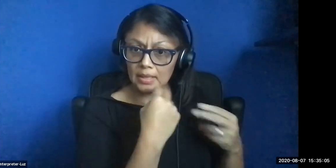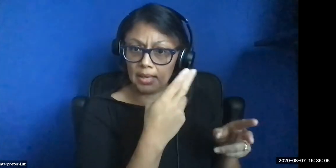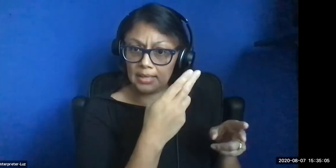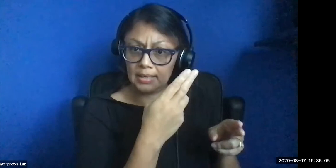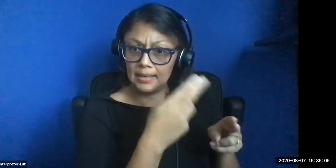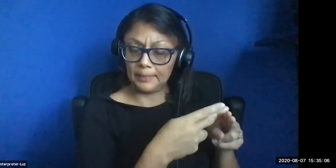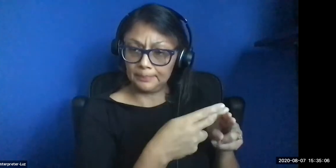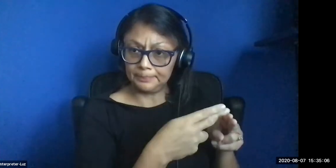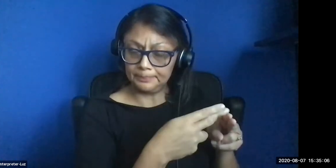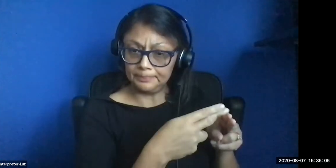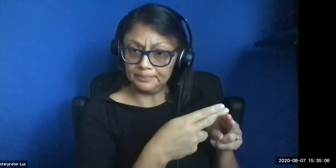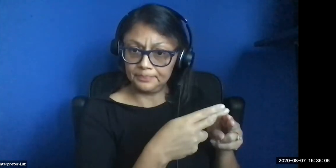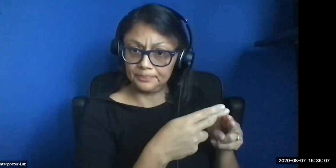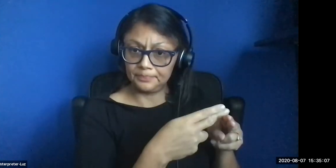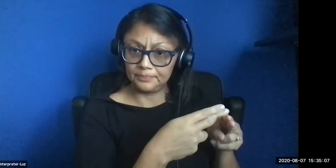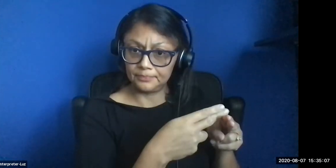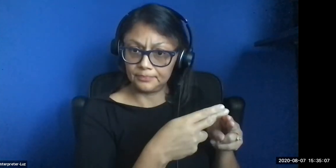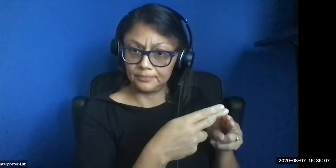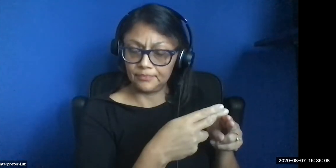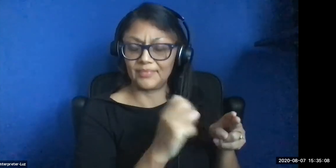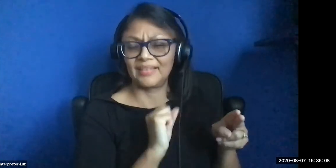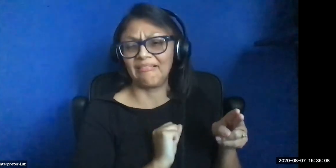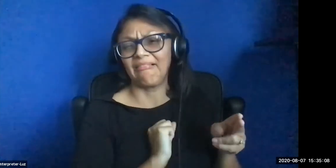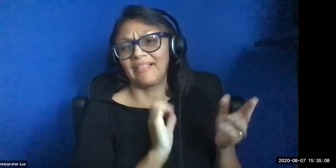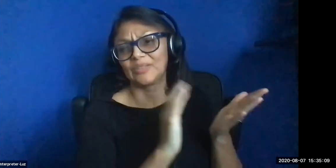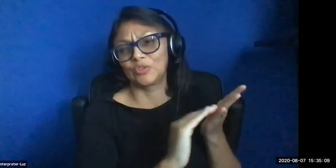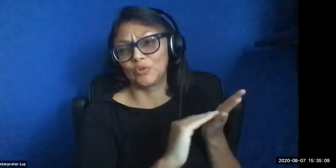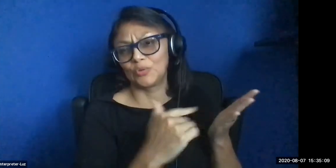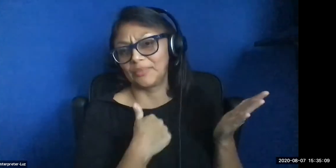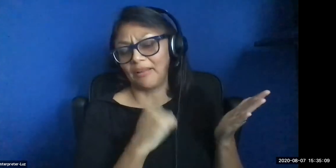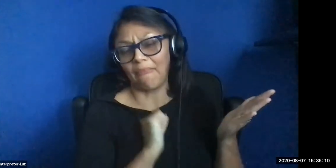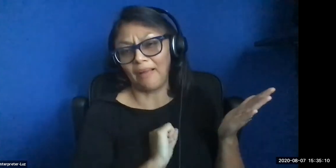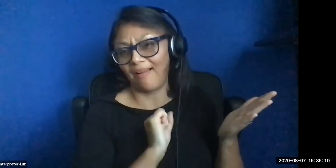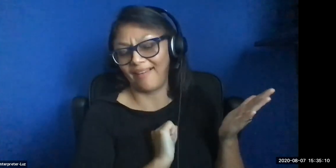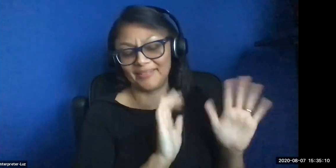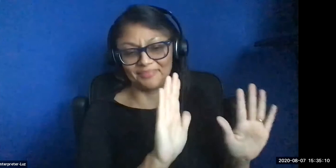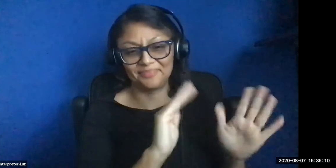Karen Crocket: A number. Excuse me. Karen Crocket: Oh yeah, looking here. So,